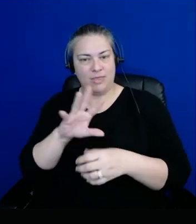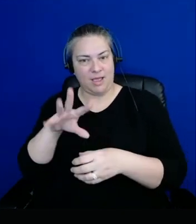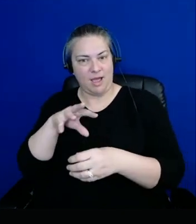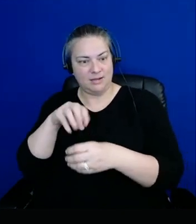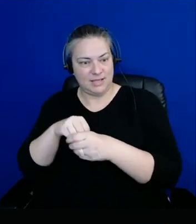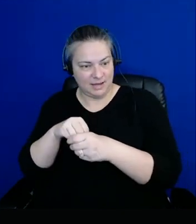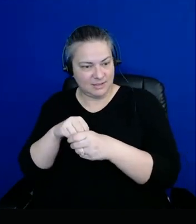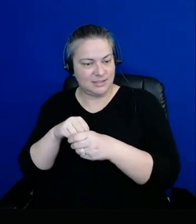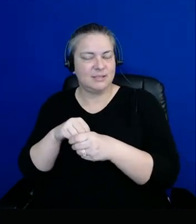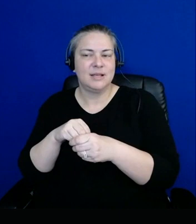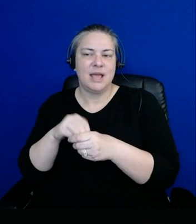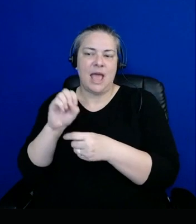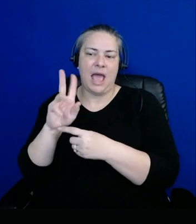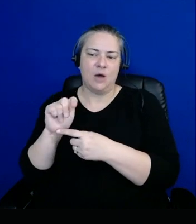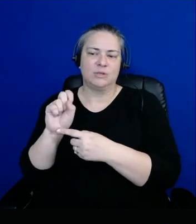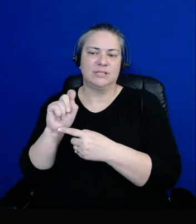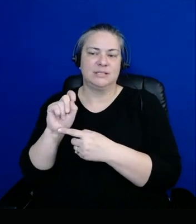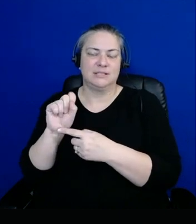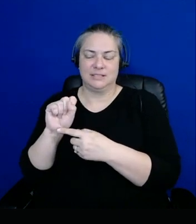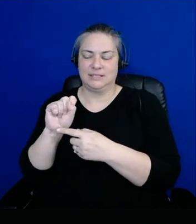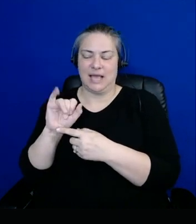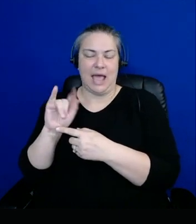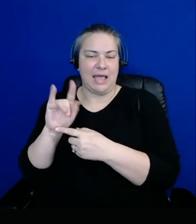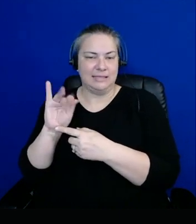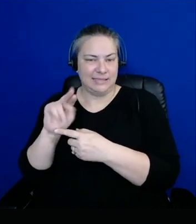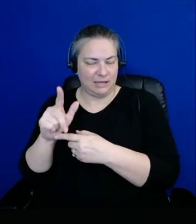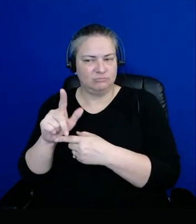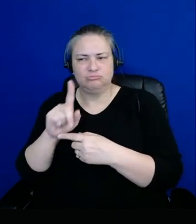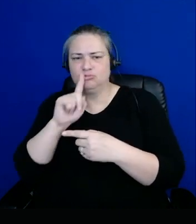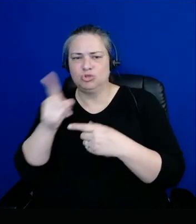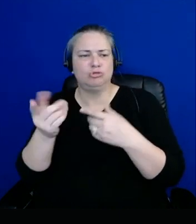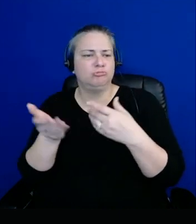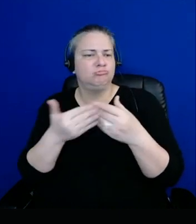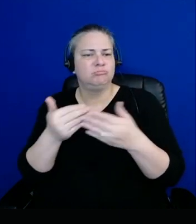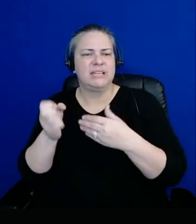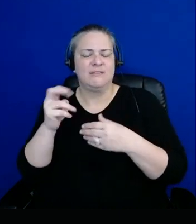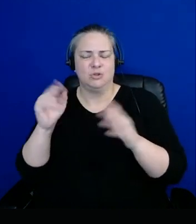the individual working on it, is even true down to small indie studios.